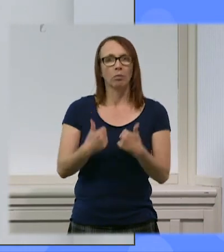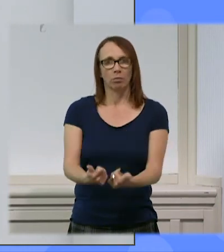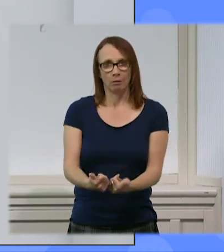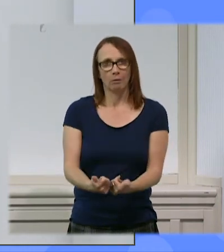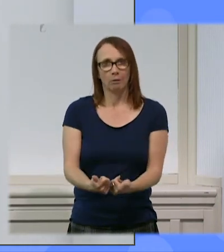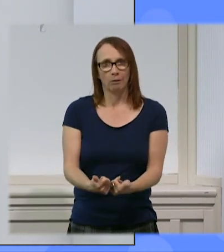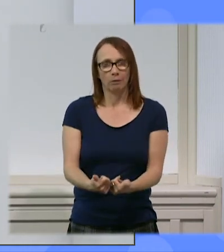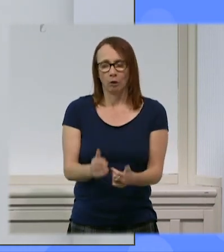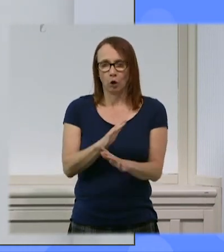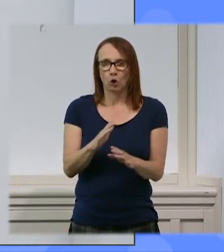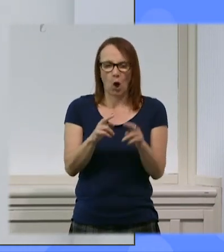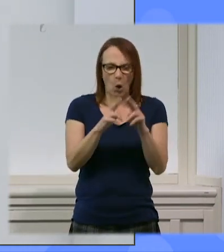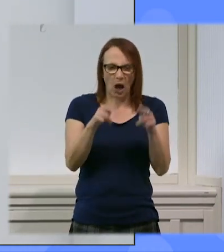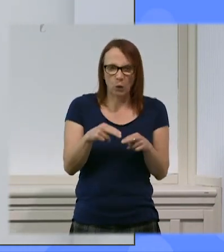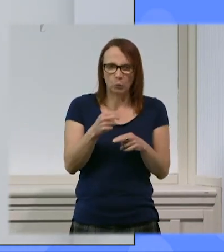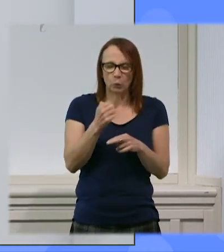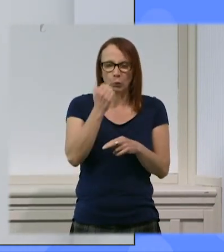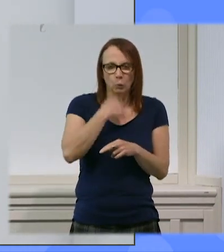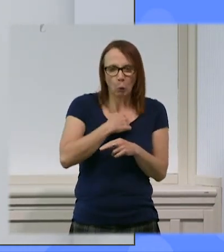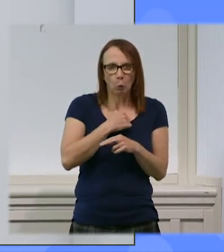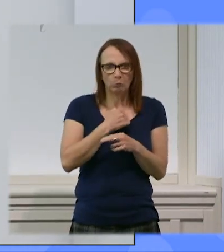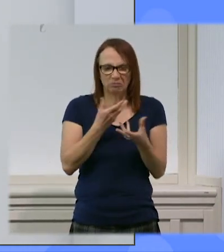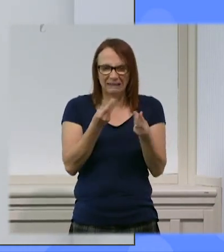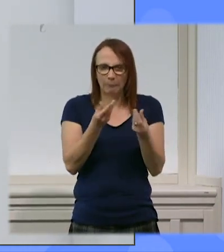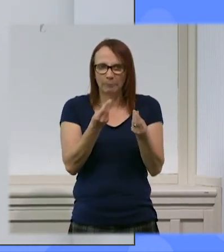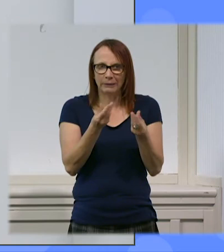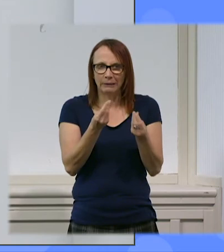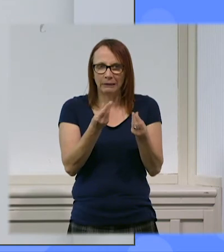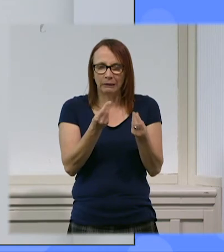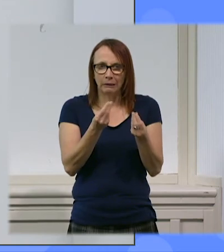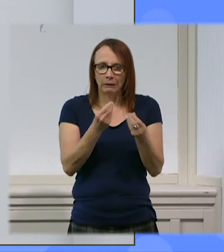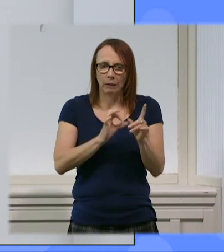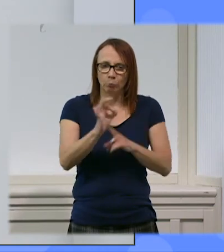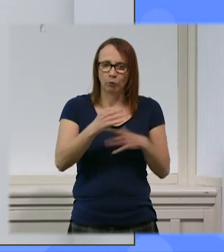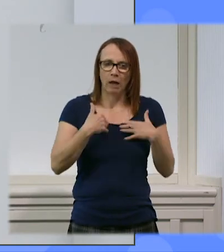in cold damp accommodation so health wealth well-being or amongst those